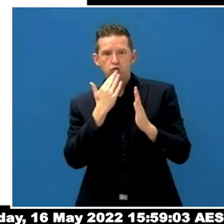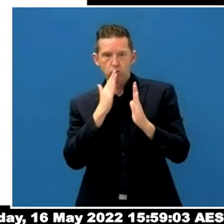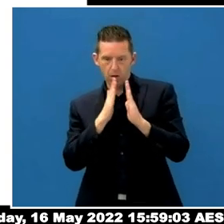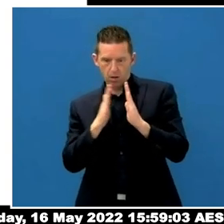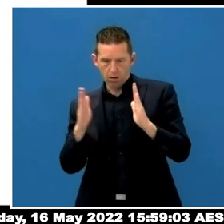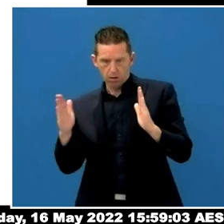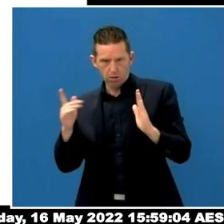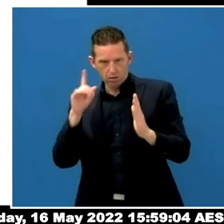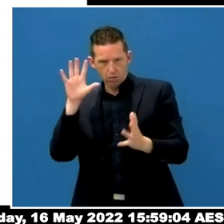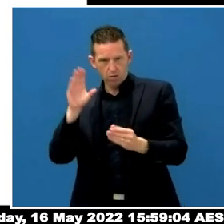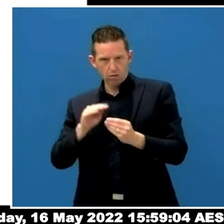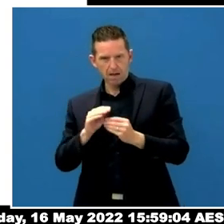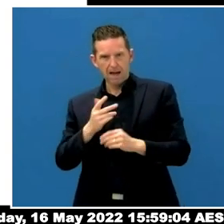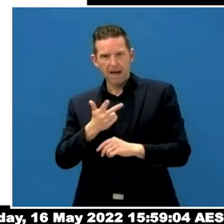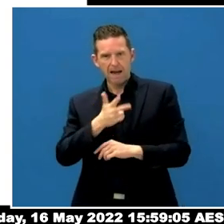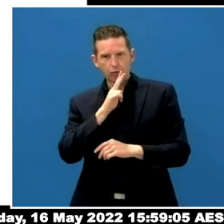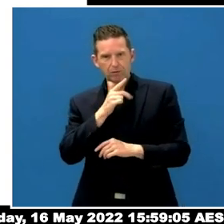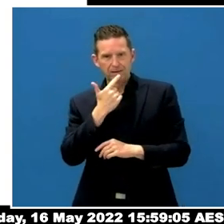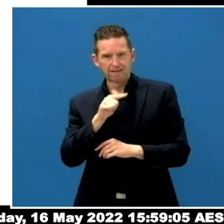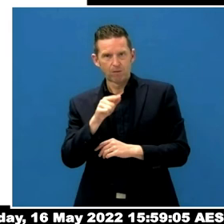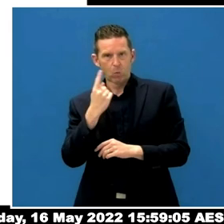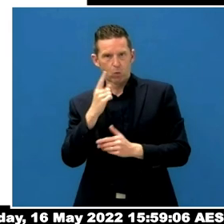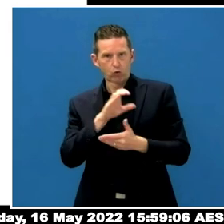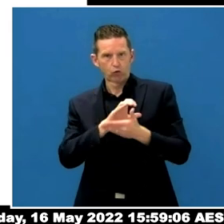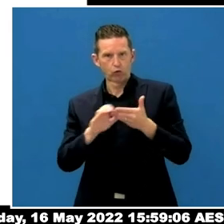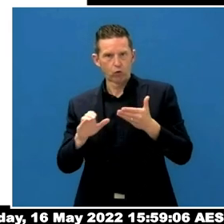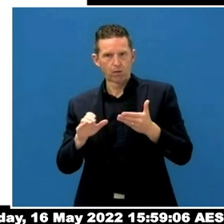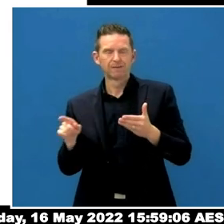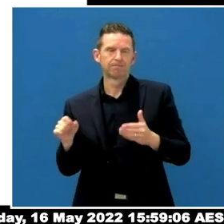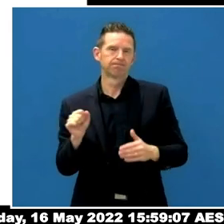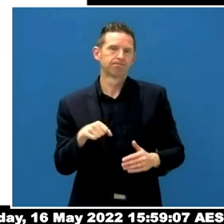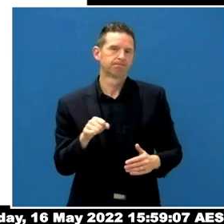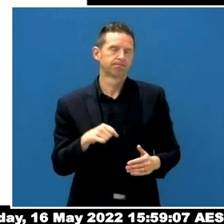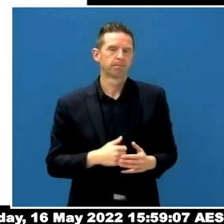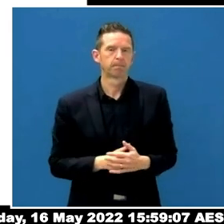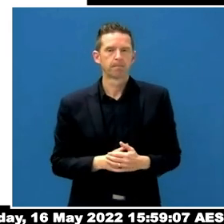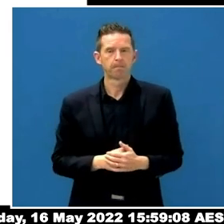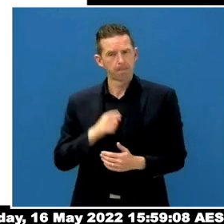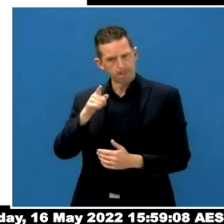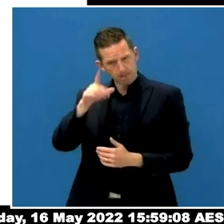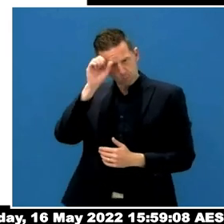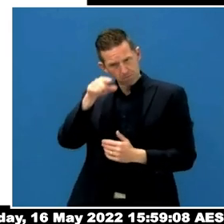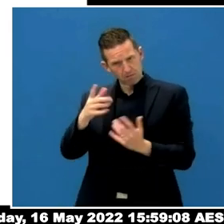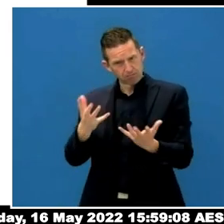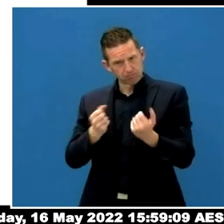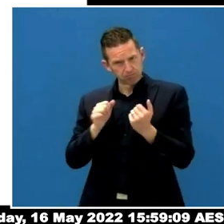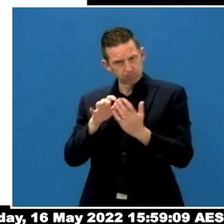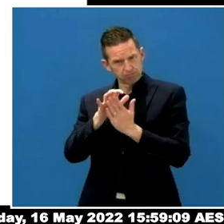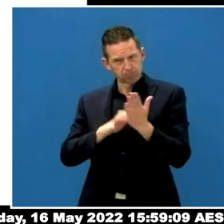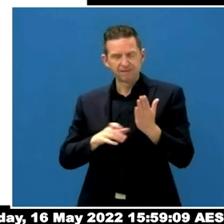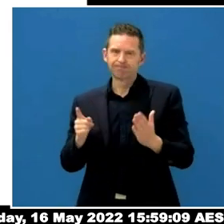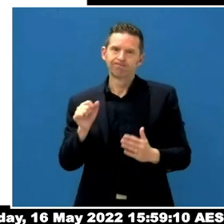Mm-hmm. MR FOGARTY: Do you recall receiving this statement? Yes, I do. MR FOGARTY: What was your reaction to this statement?